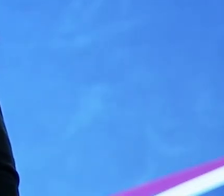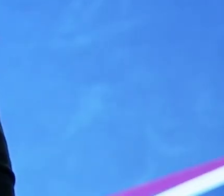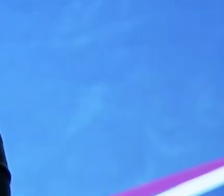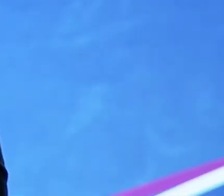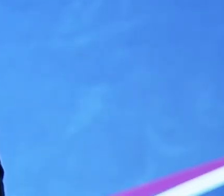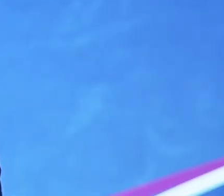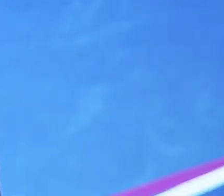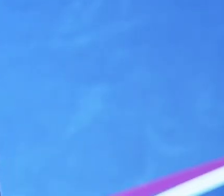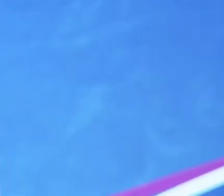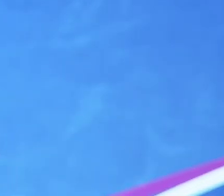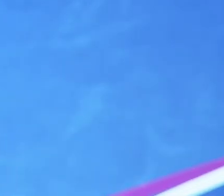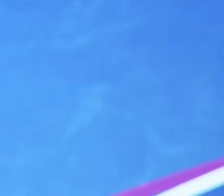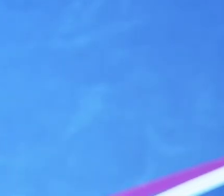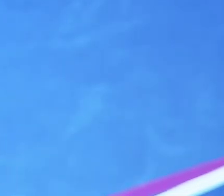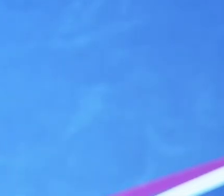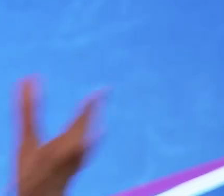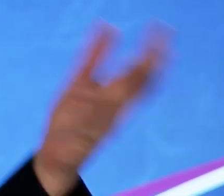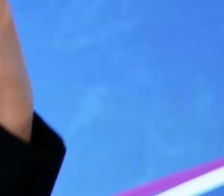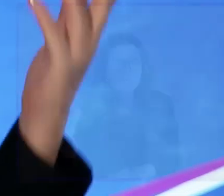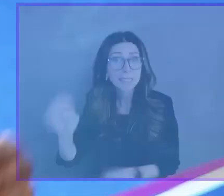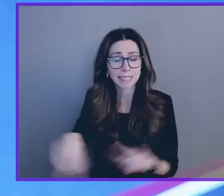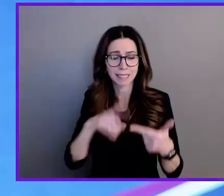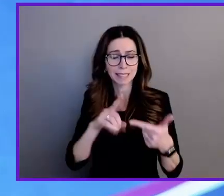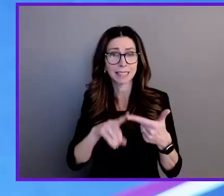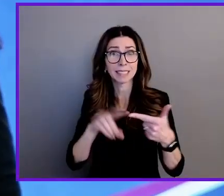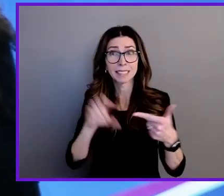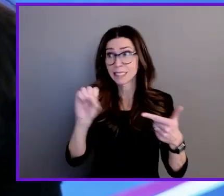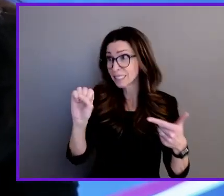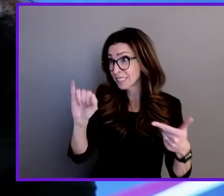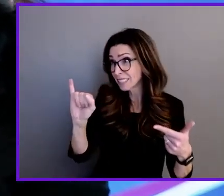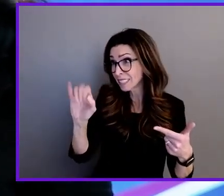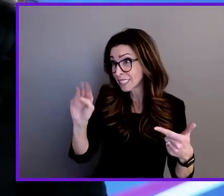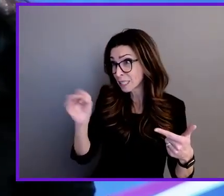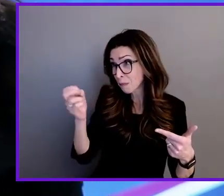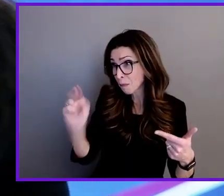It’s very touching and you’re making us cry, too. But I think it just speaks